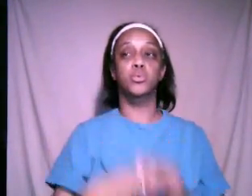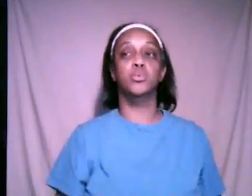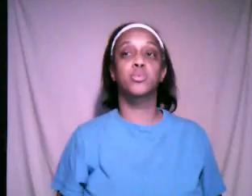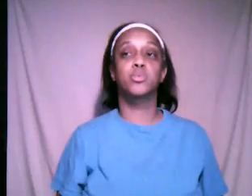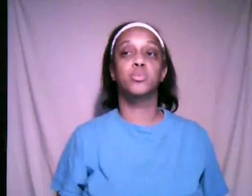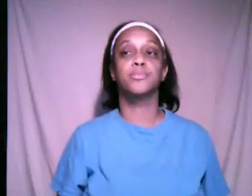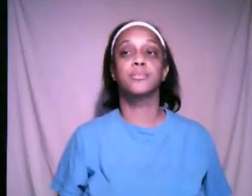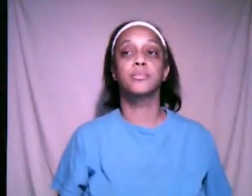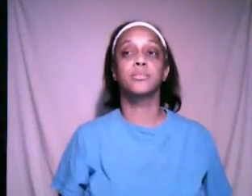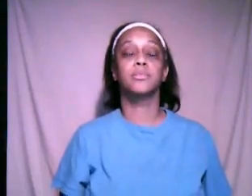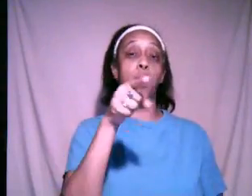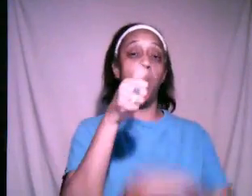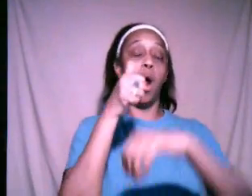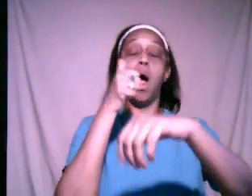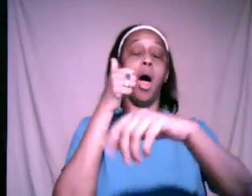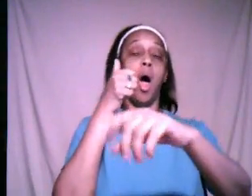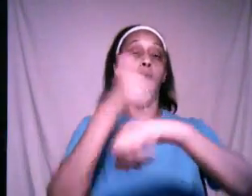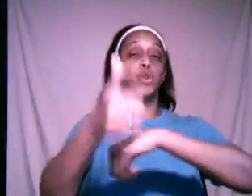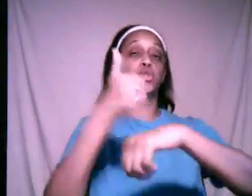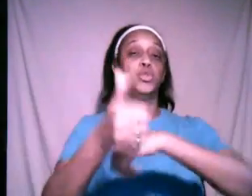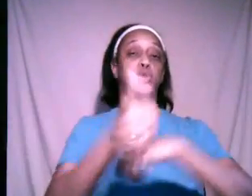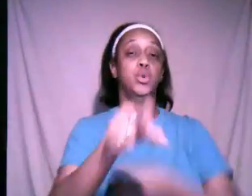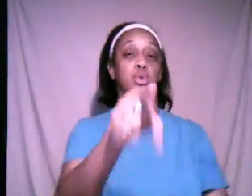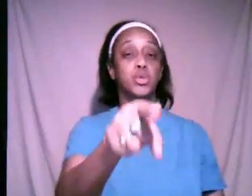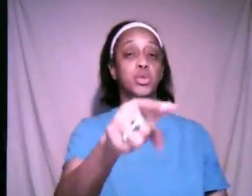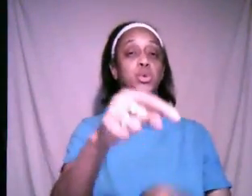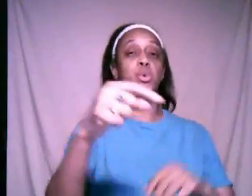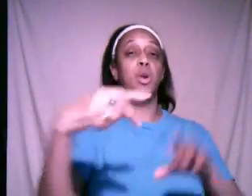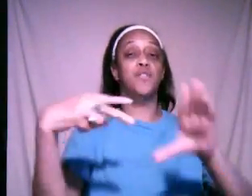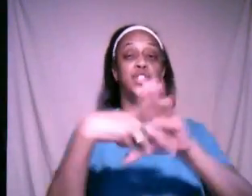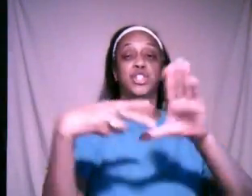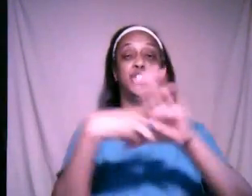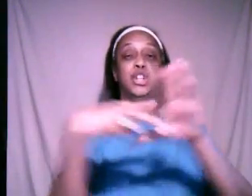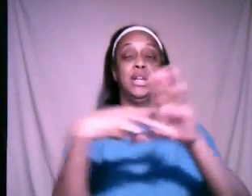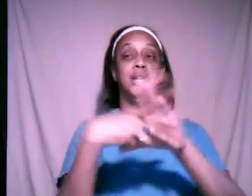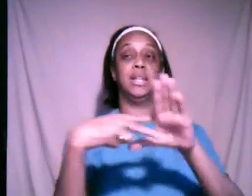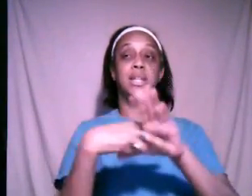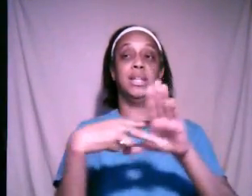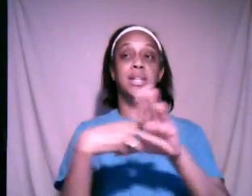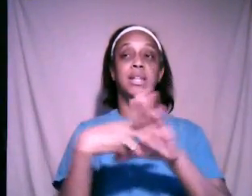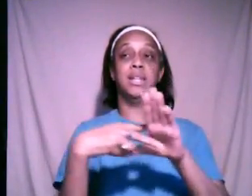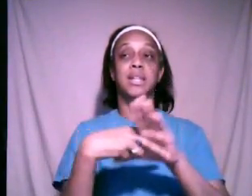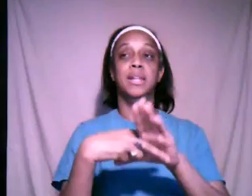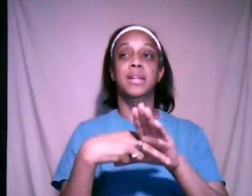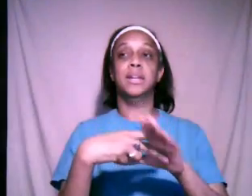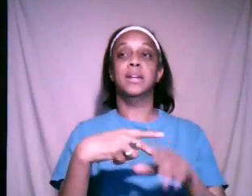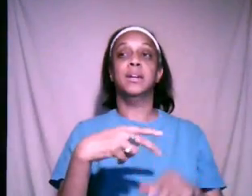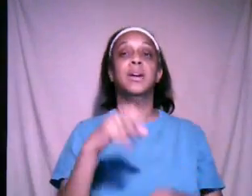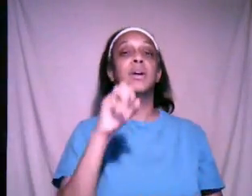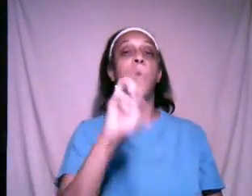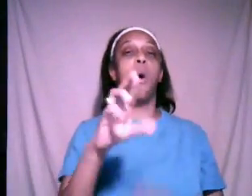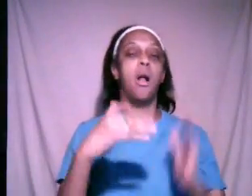* Accuses you of cheating or